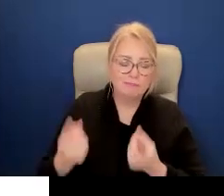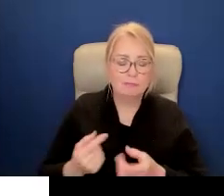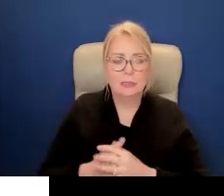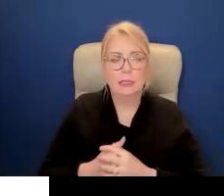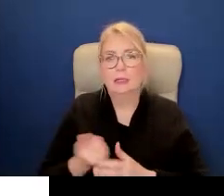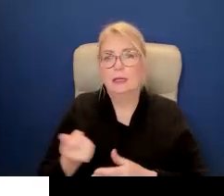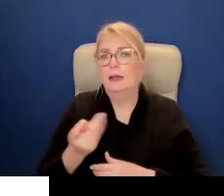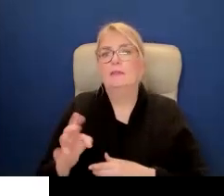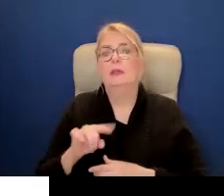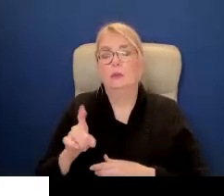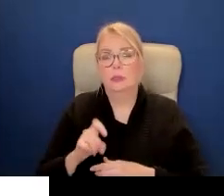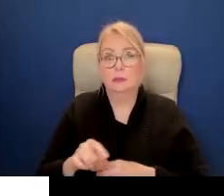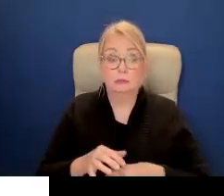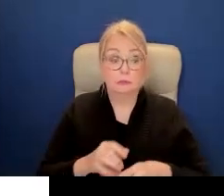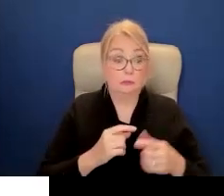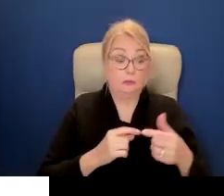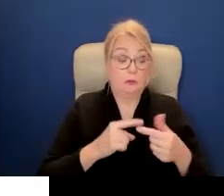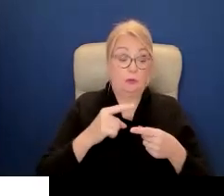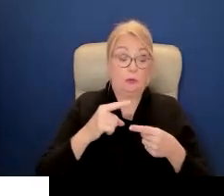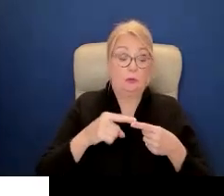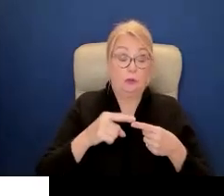One, determine if that person has an immigration attorney